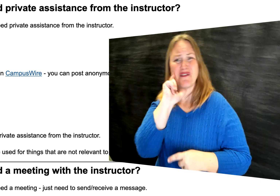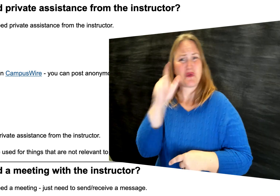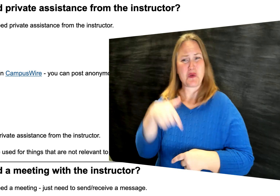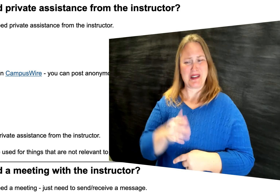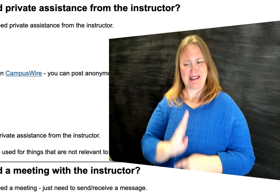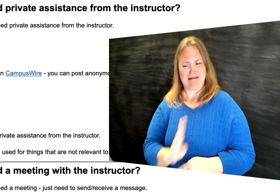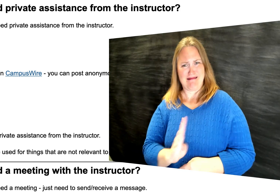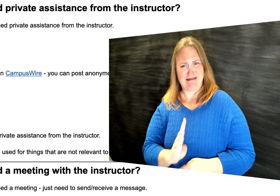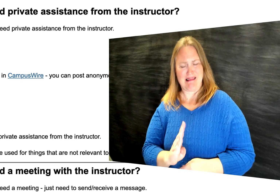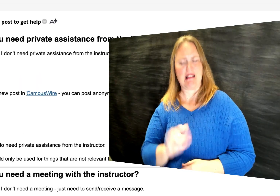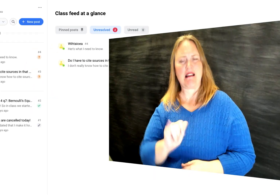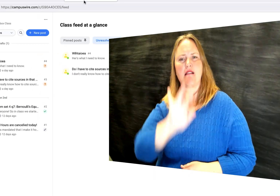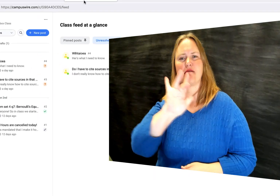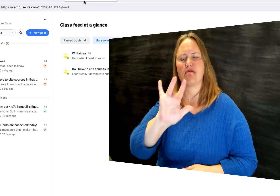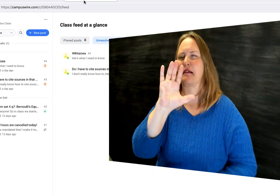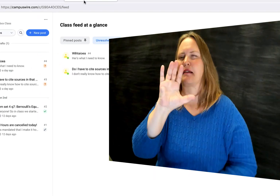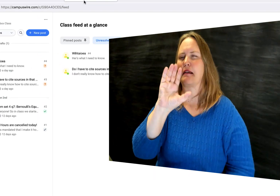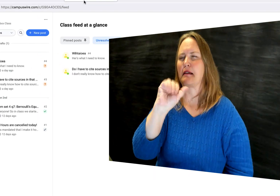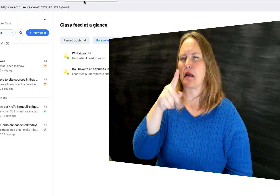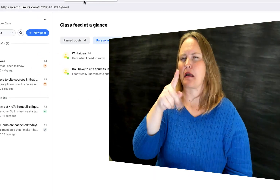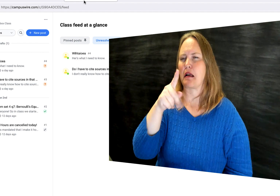If that's the case, then click on Campuswire.